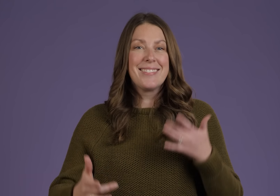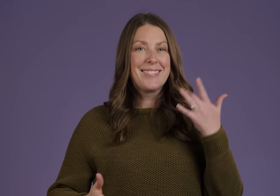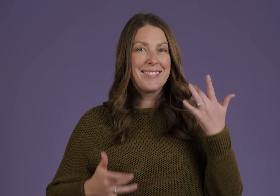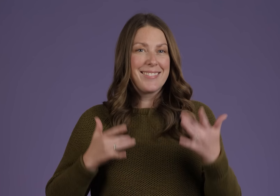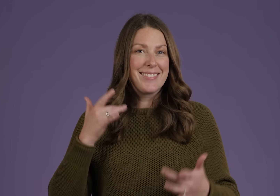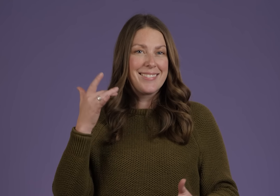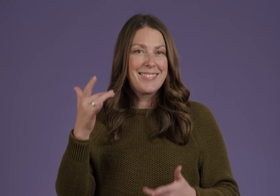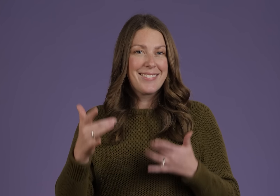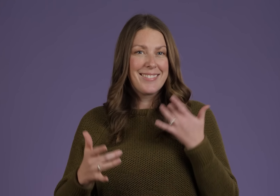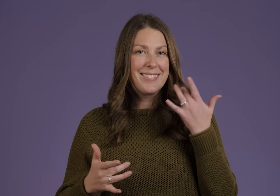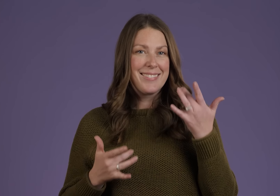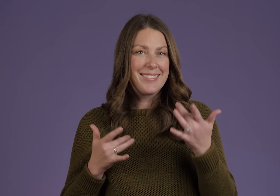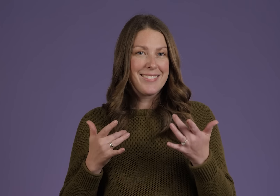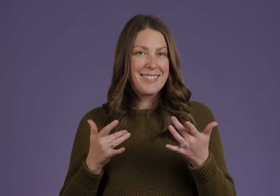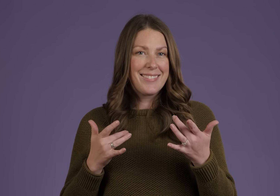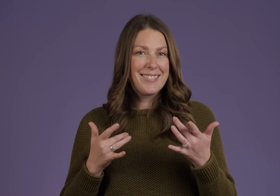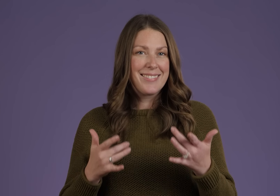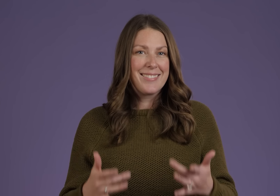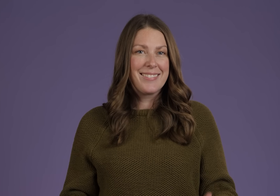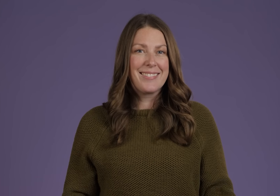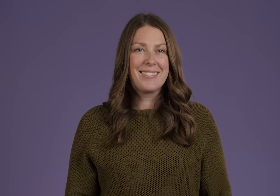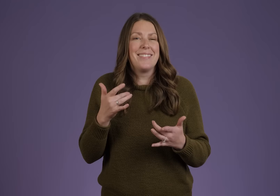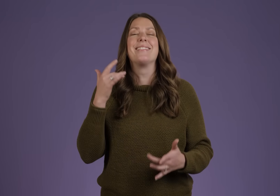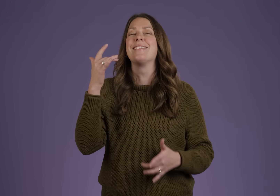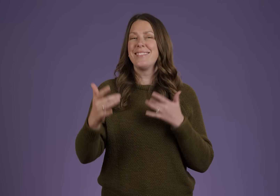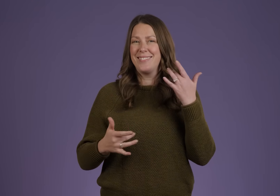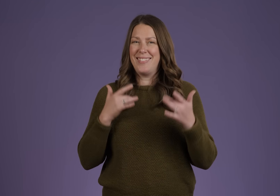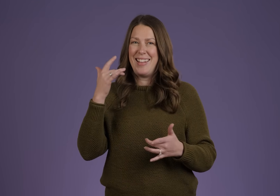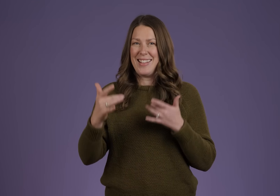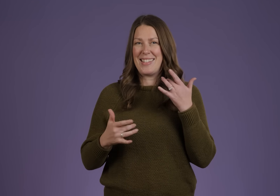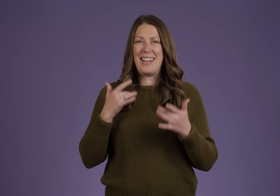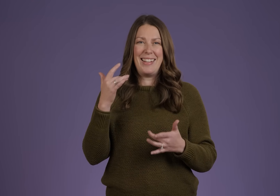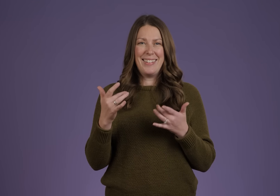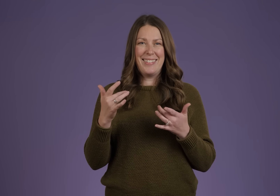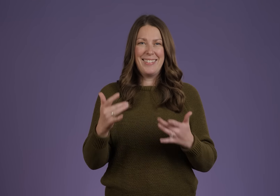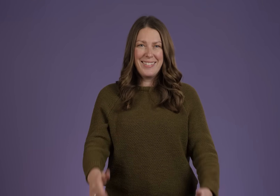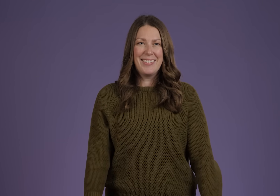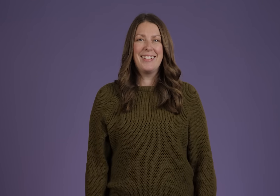Think of a puppy dog that excited Excited